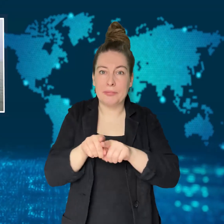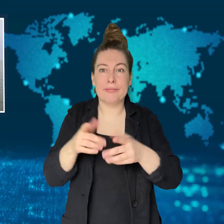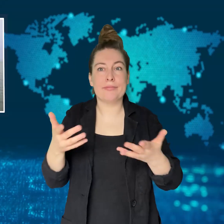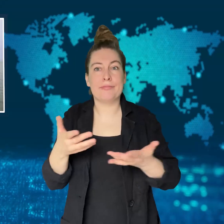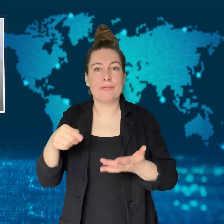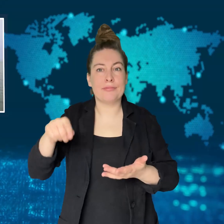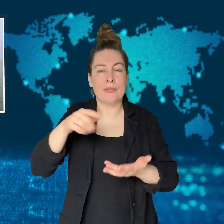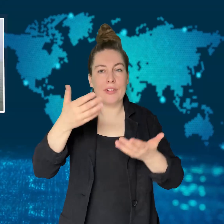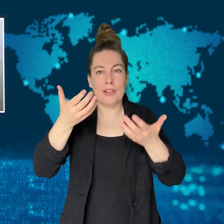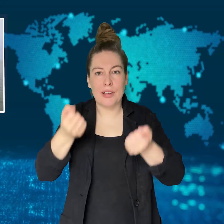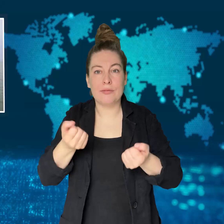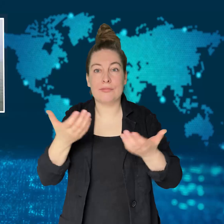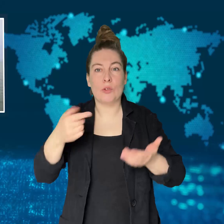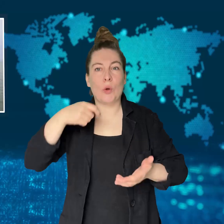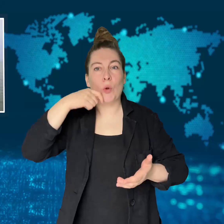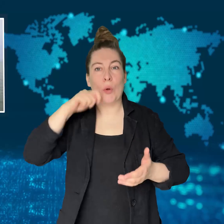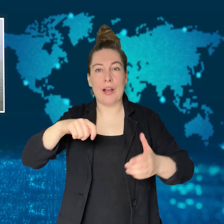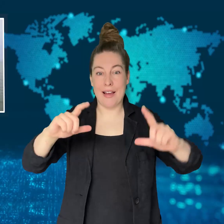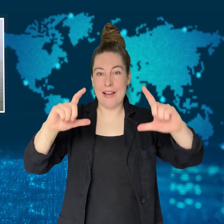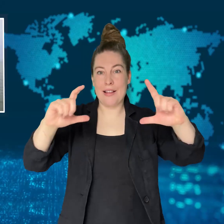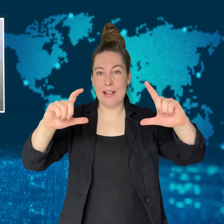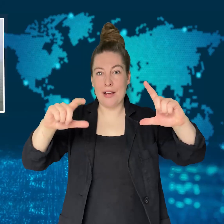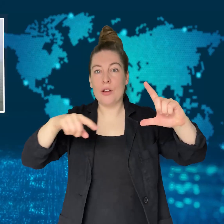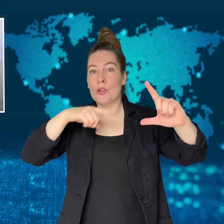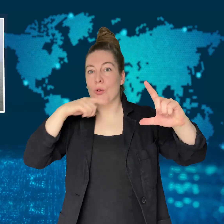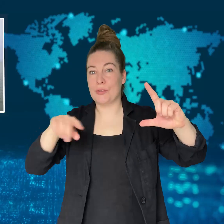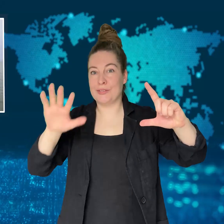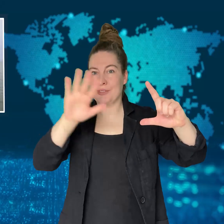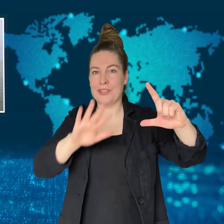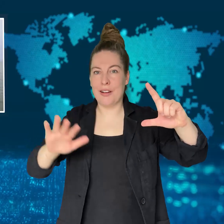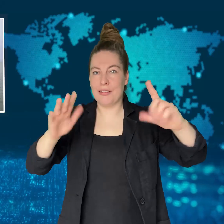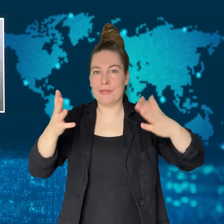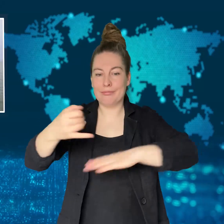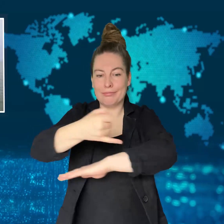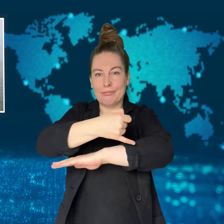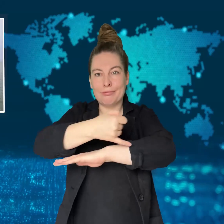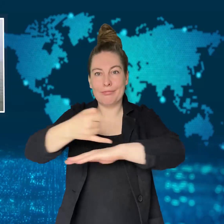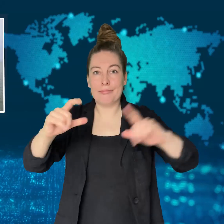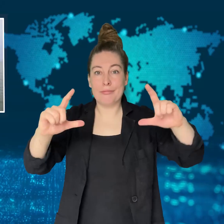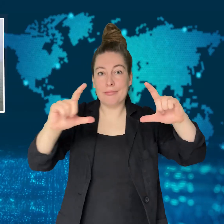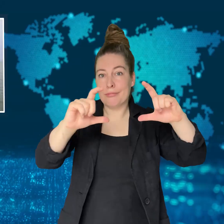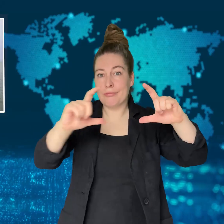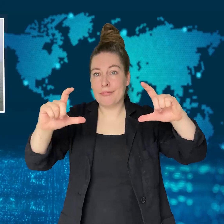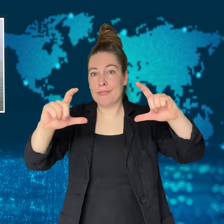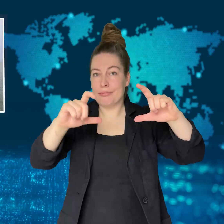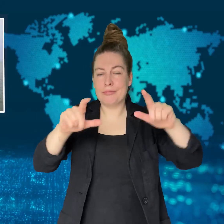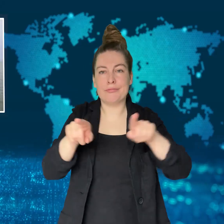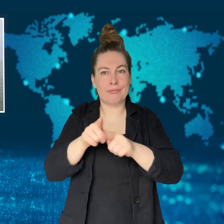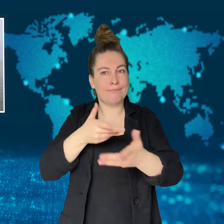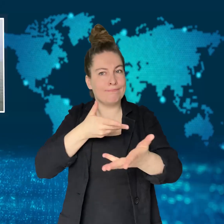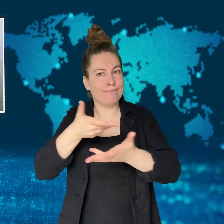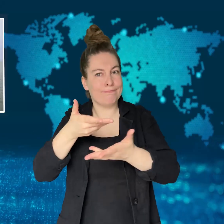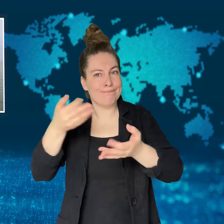Ukraine is interested in ports and railways being protected